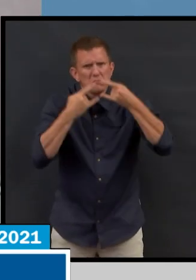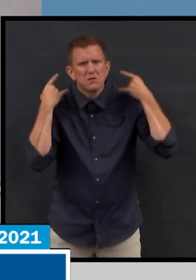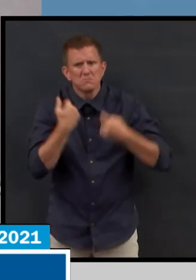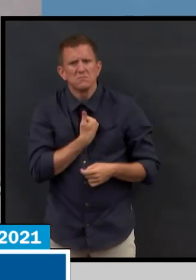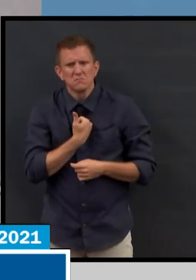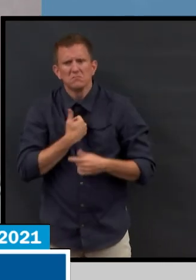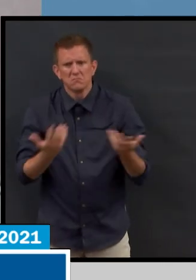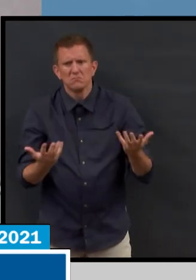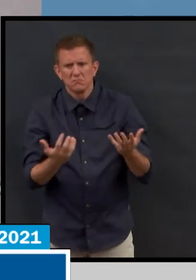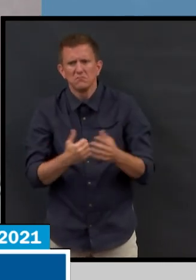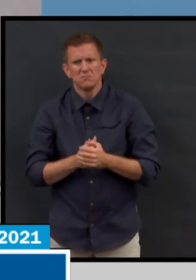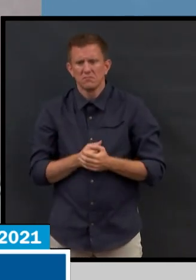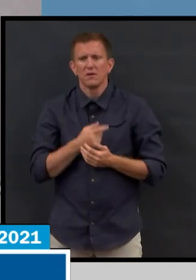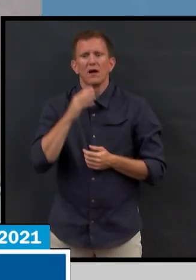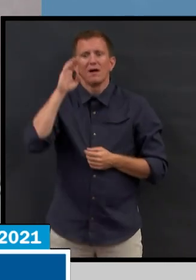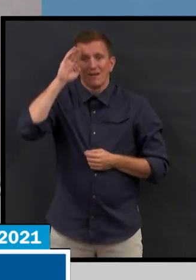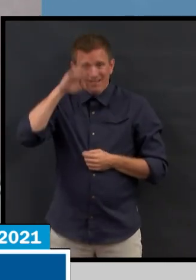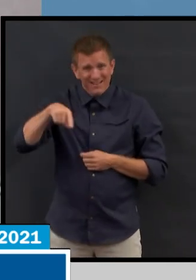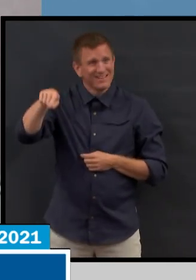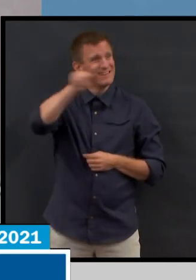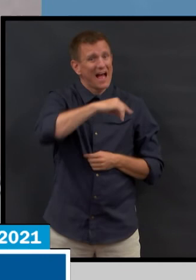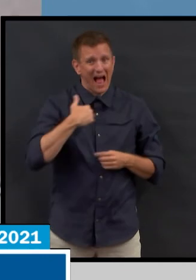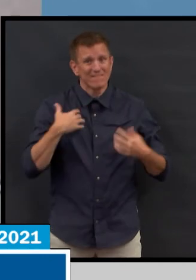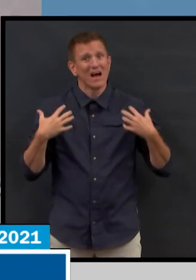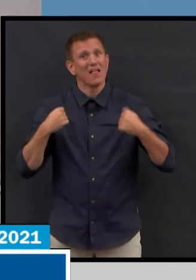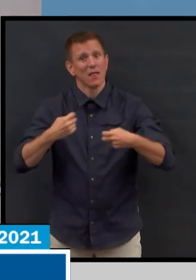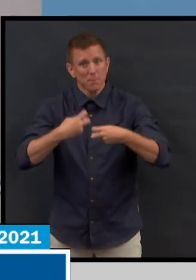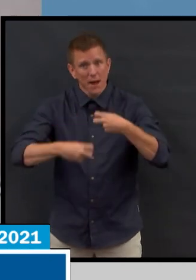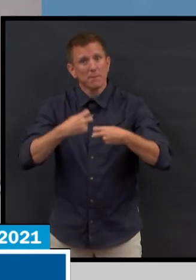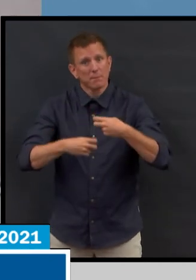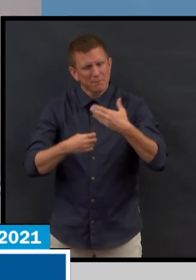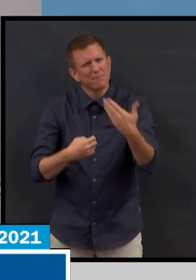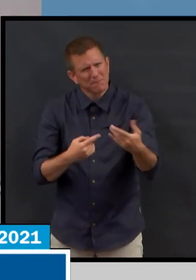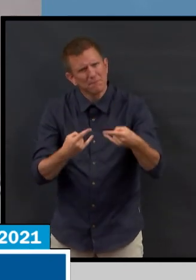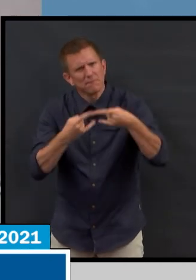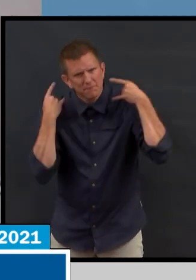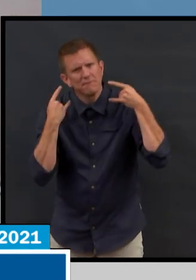every one of our public health orders there there could be an impact to that a mental health poll